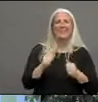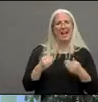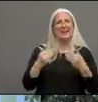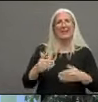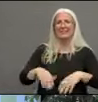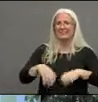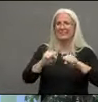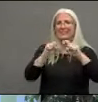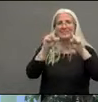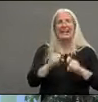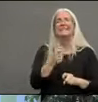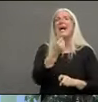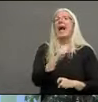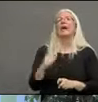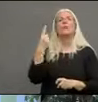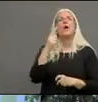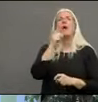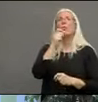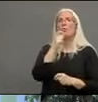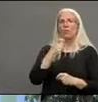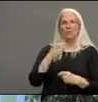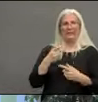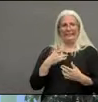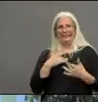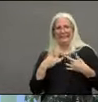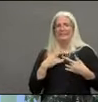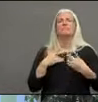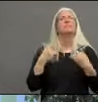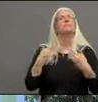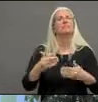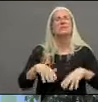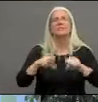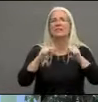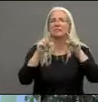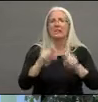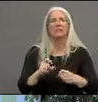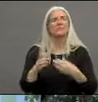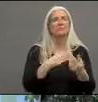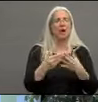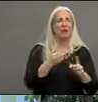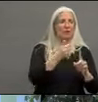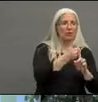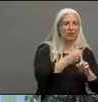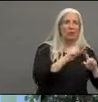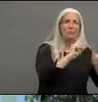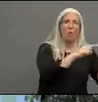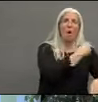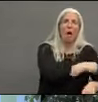whether that's your provider or to a community site, it is free. They won't ask you for any kind of payment.